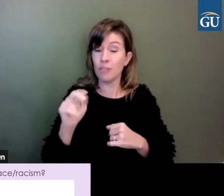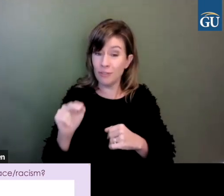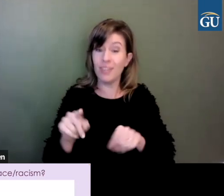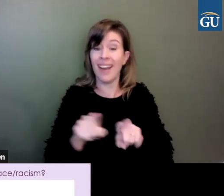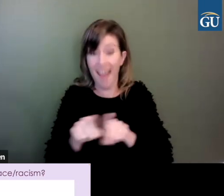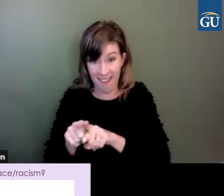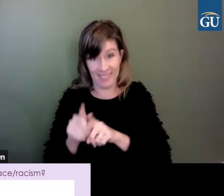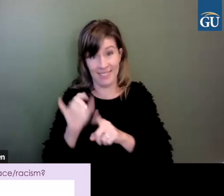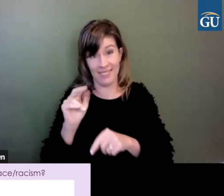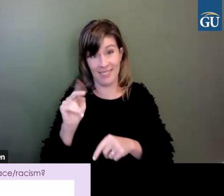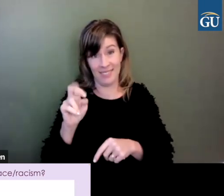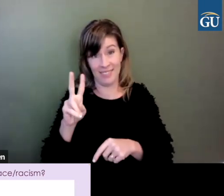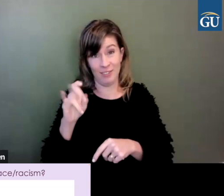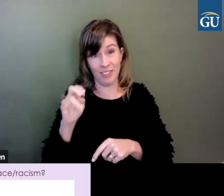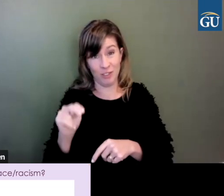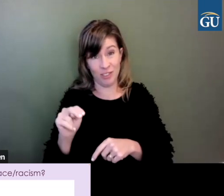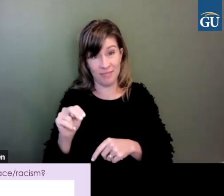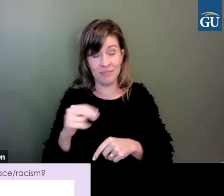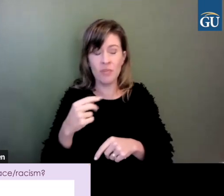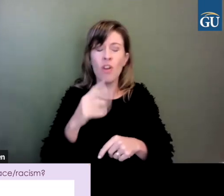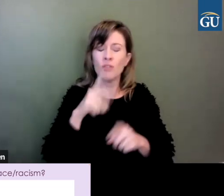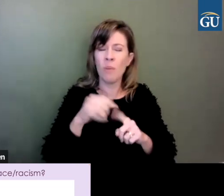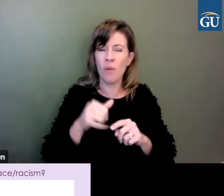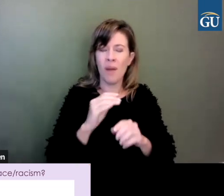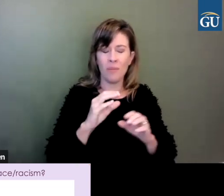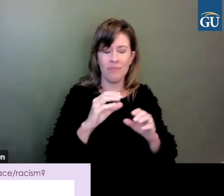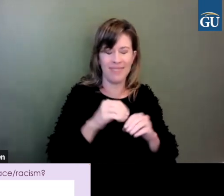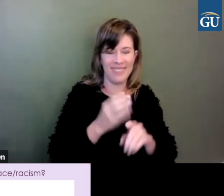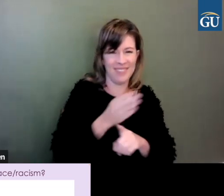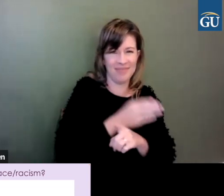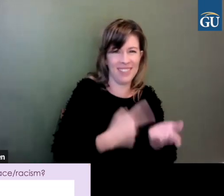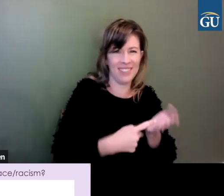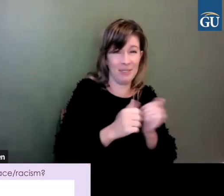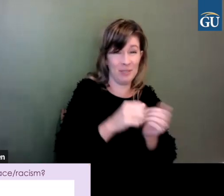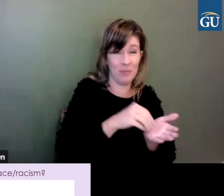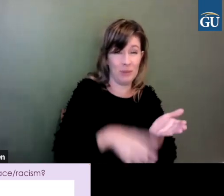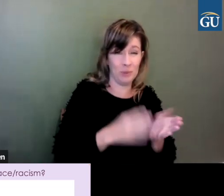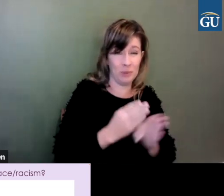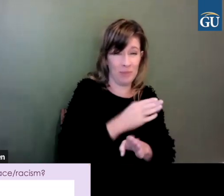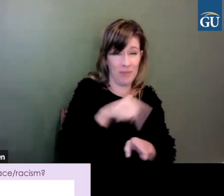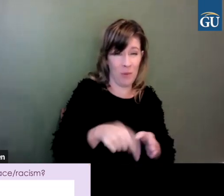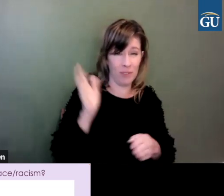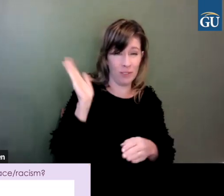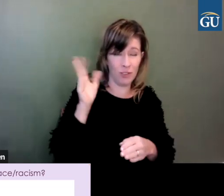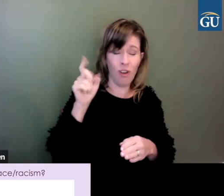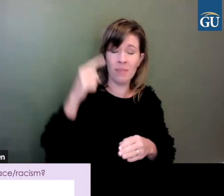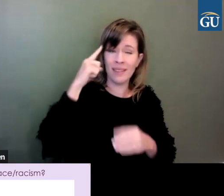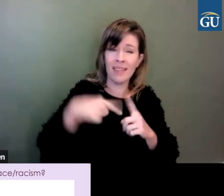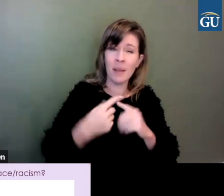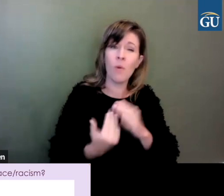conversation with students before the talk. We need to be thinking about new ways to intervene upon discrimination,